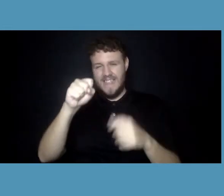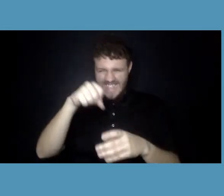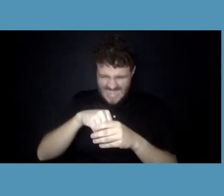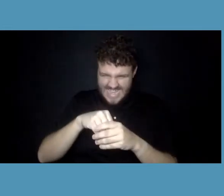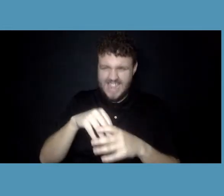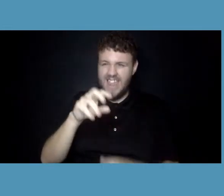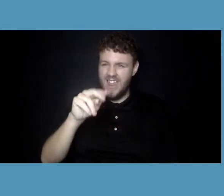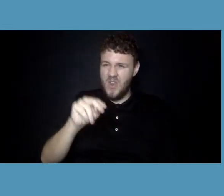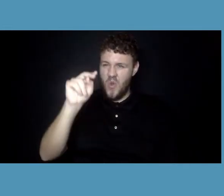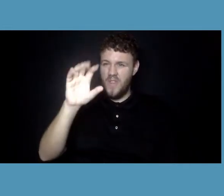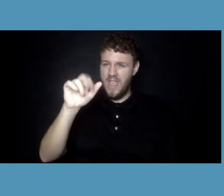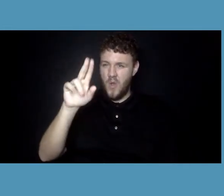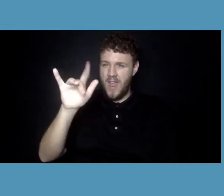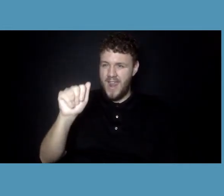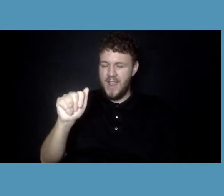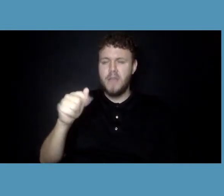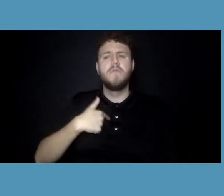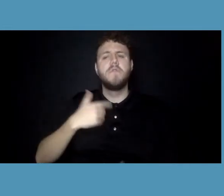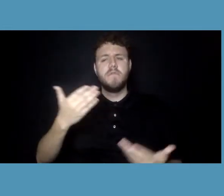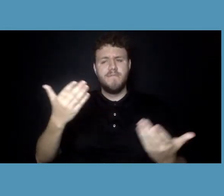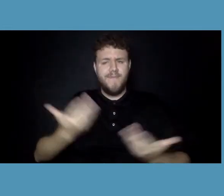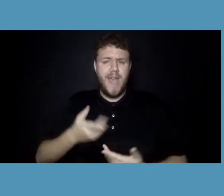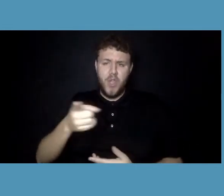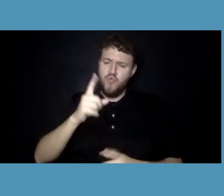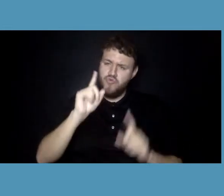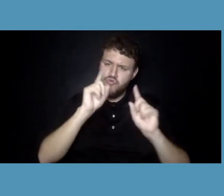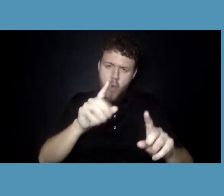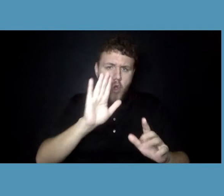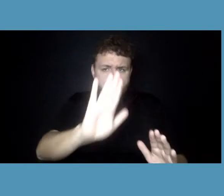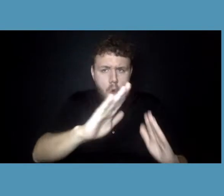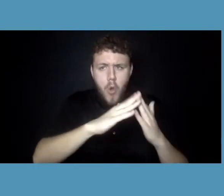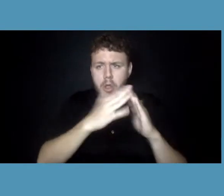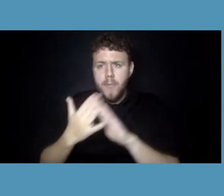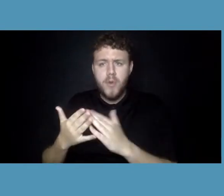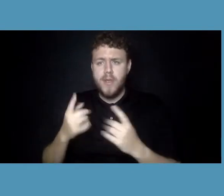and community and learn about the indigenous people that lived on the land and engage and